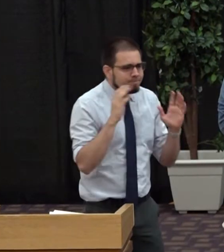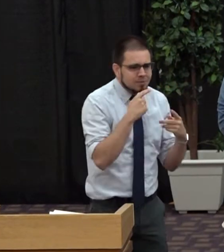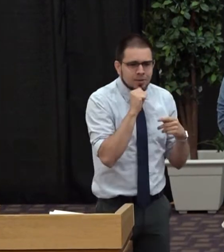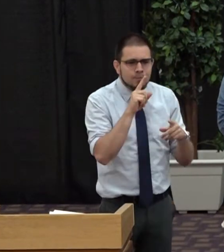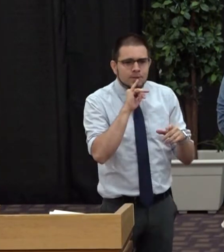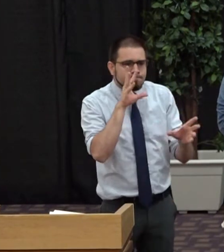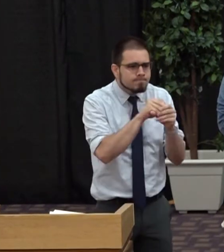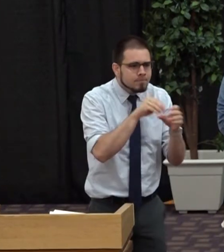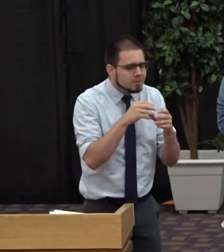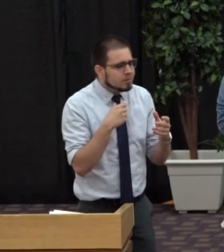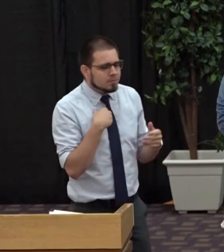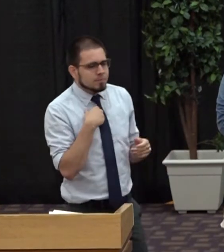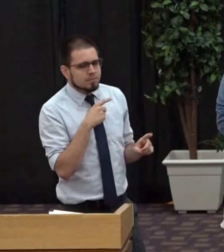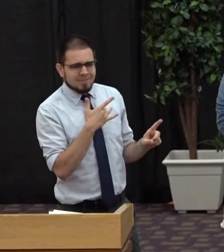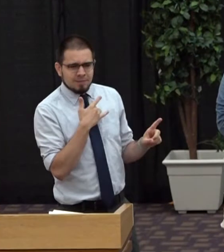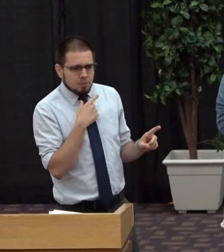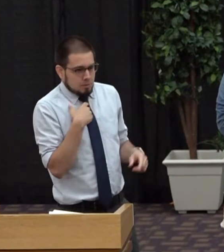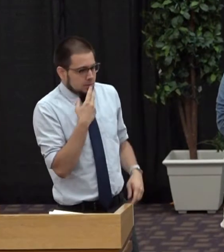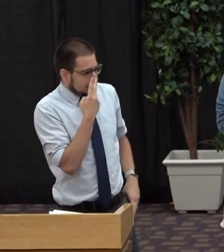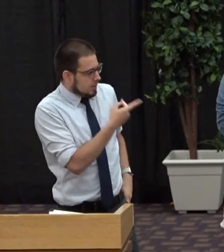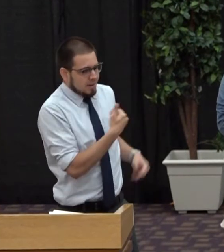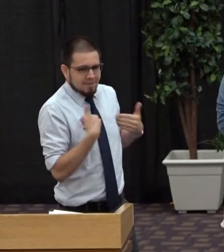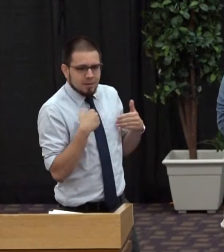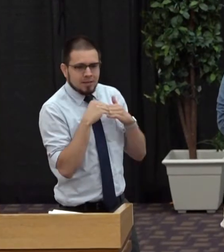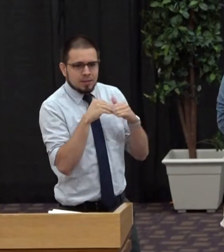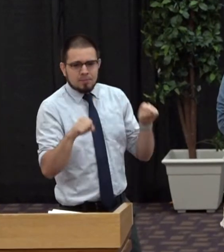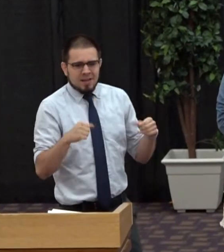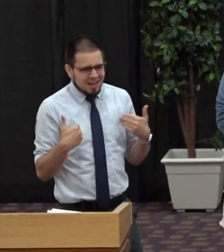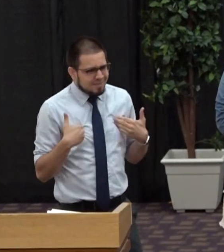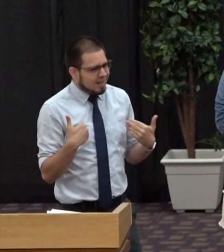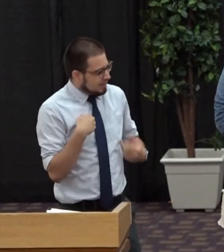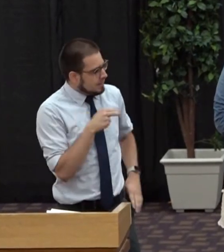And wanted to give their ideas. When before they were reluctant.